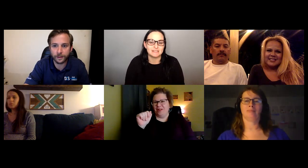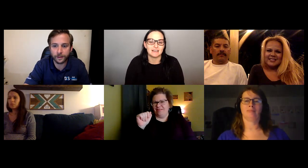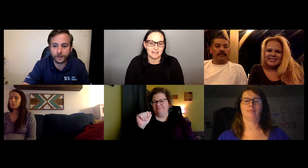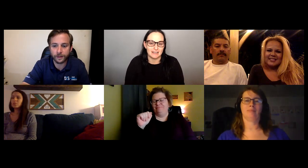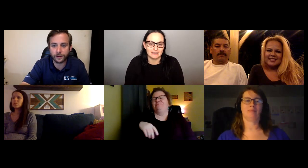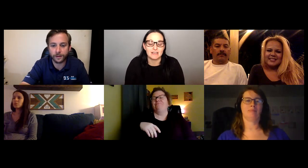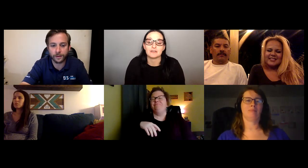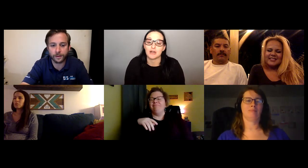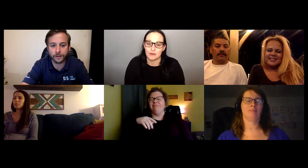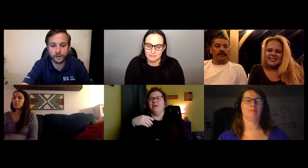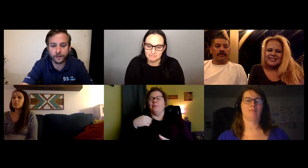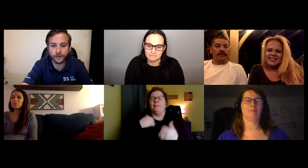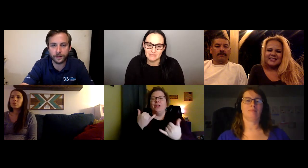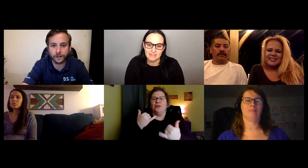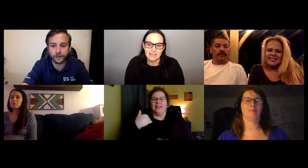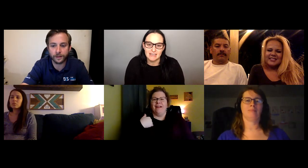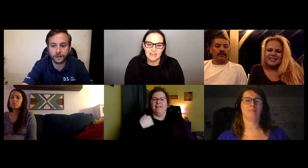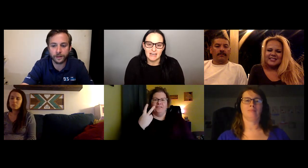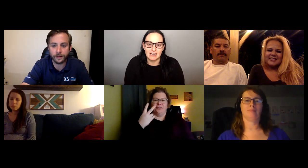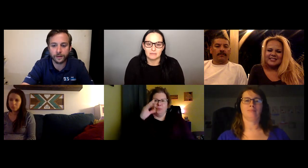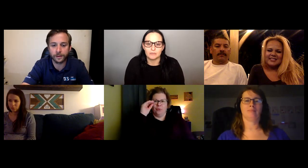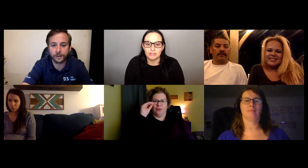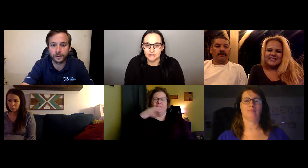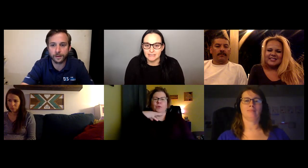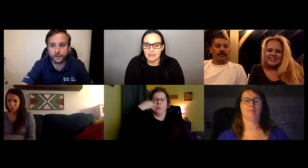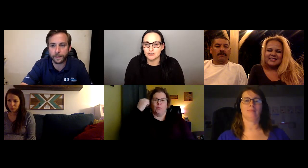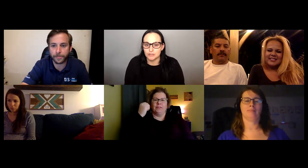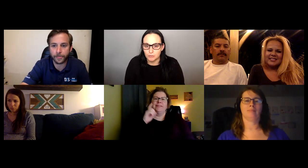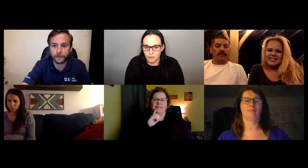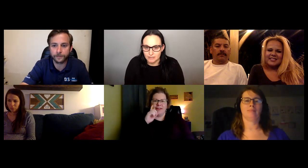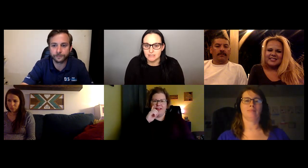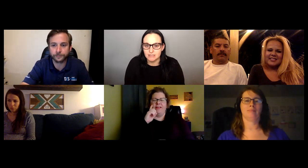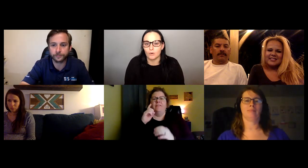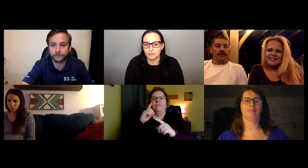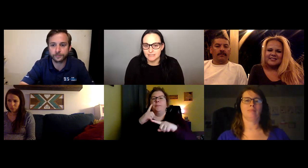uh south dakota um we currently have two